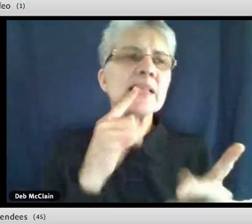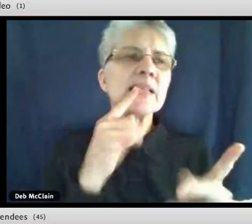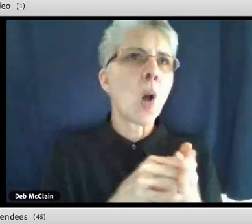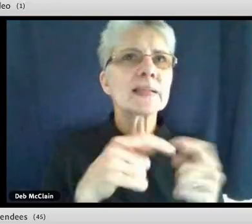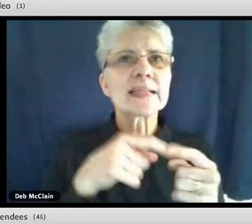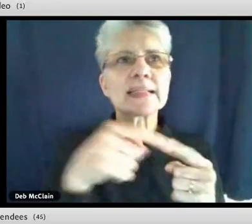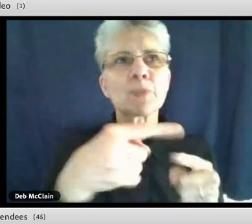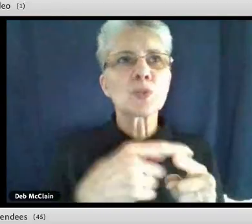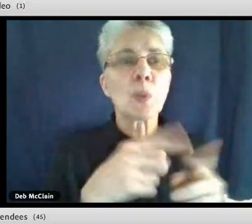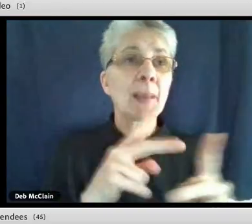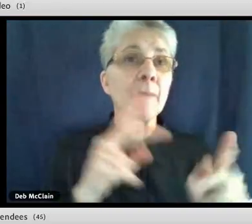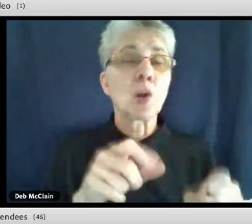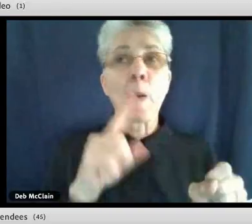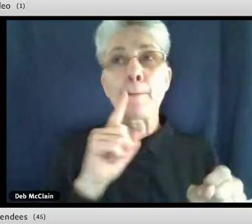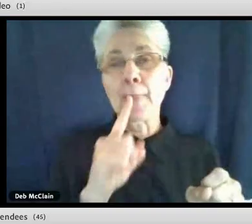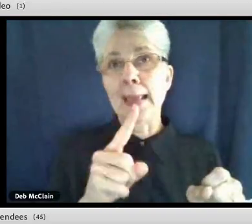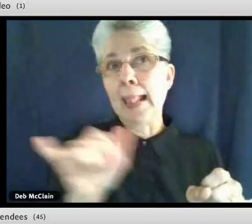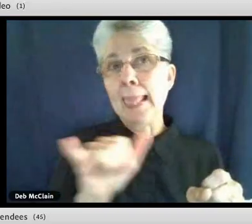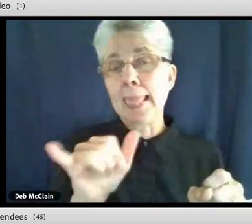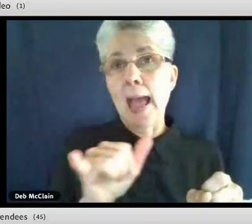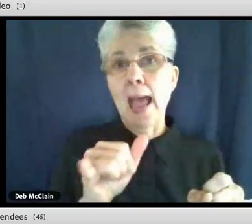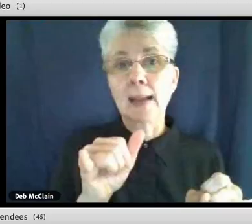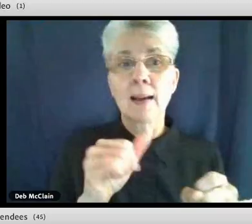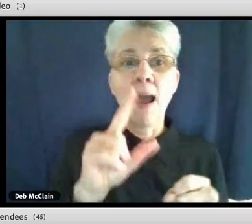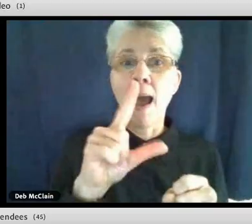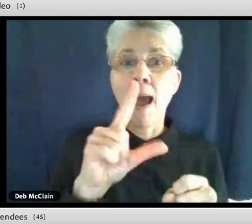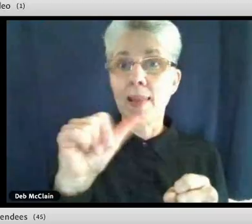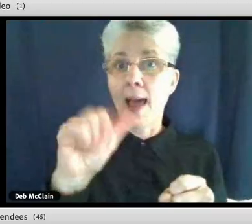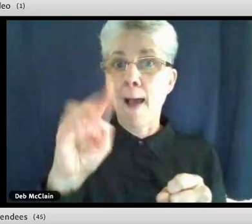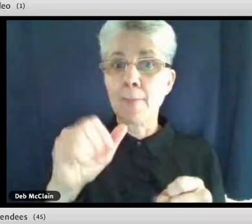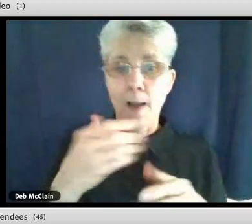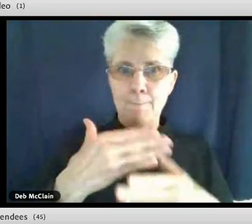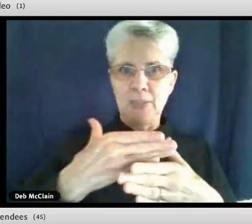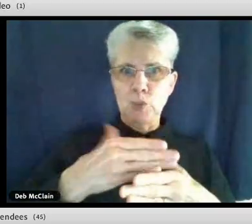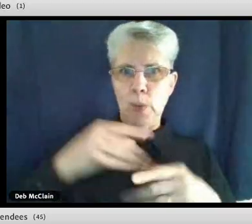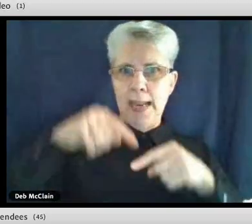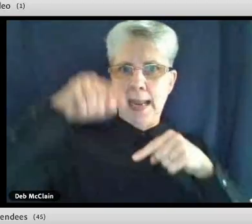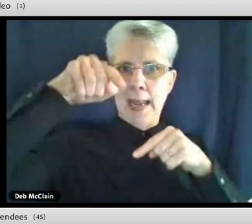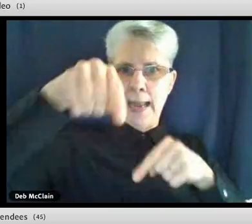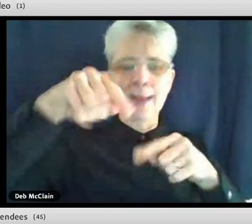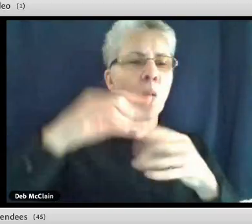between people could be the distance of a llama, so whatever image you have in your head.